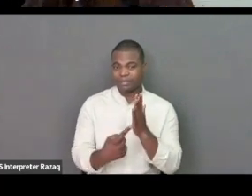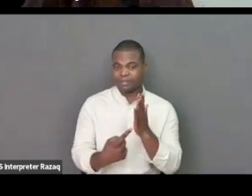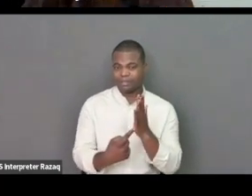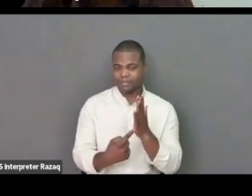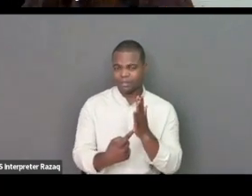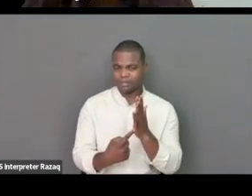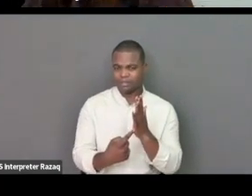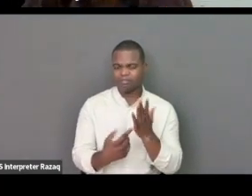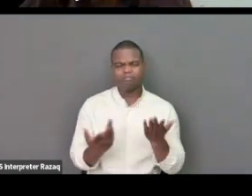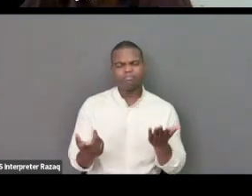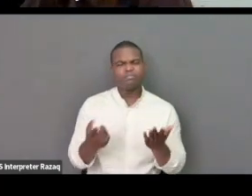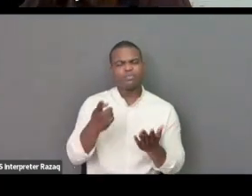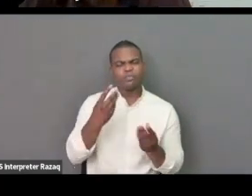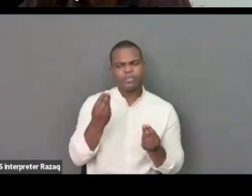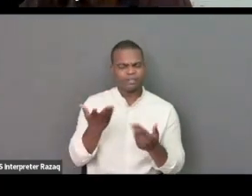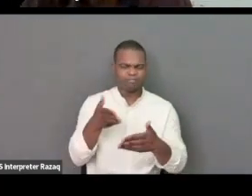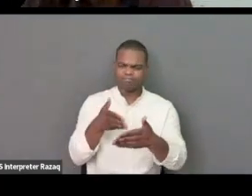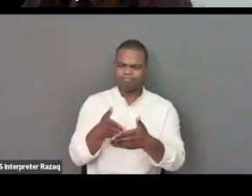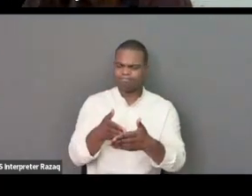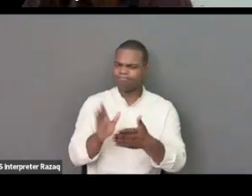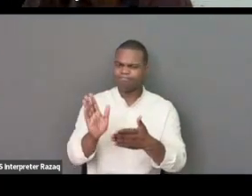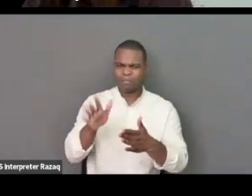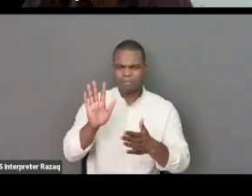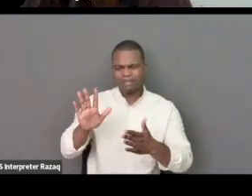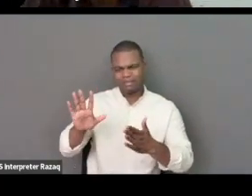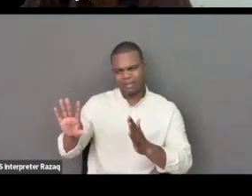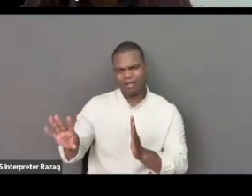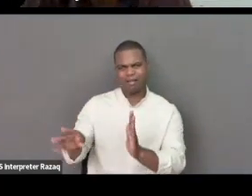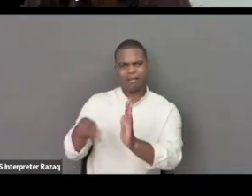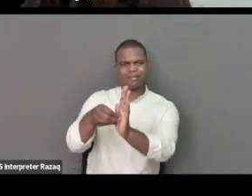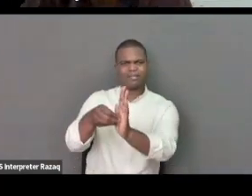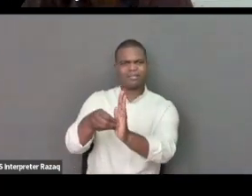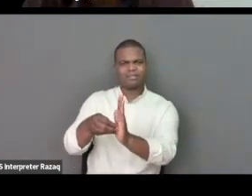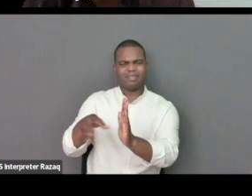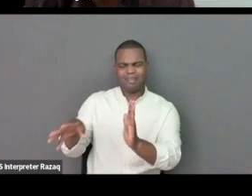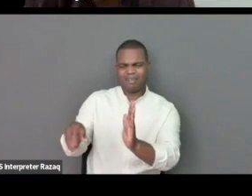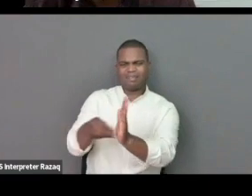knowledge, then the assistive technology they might